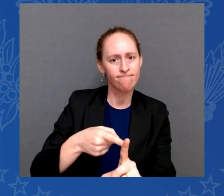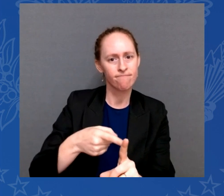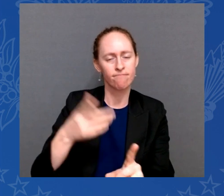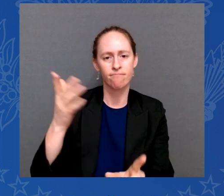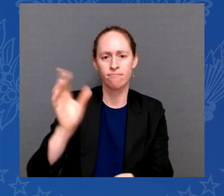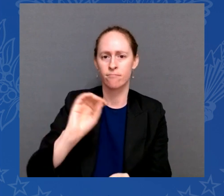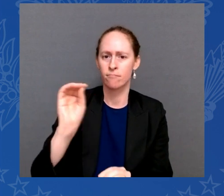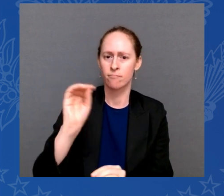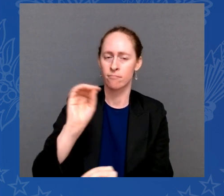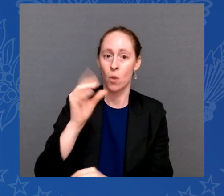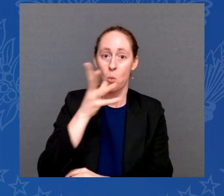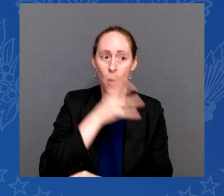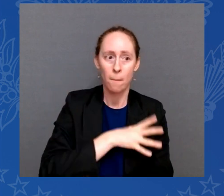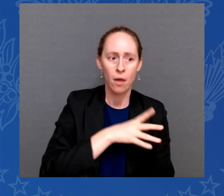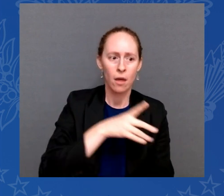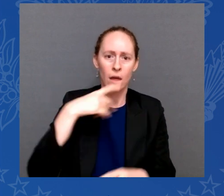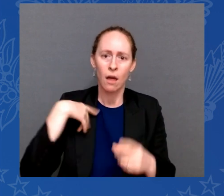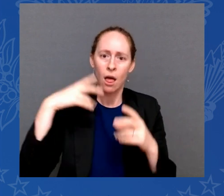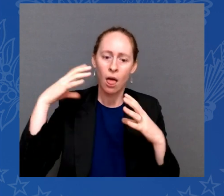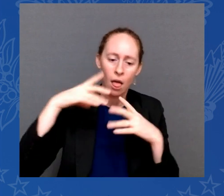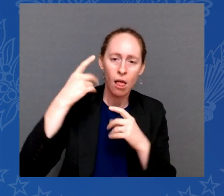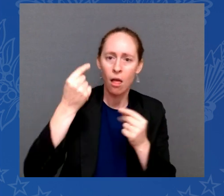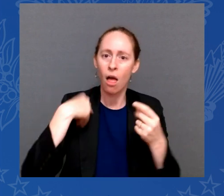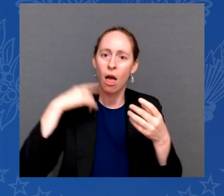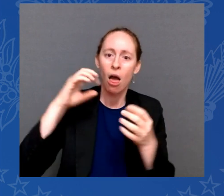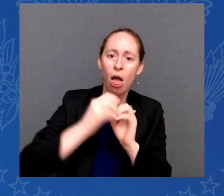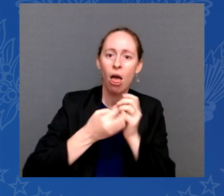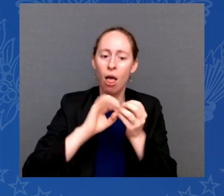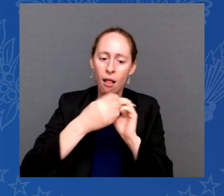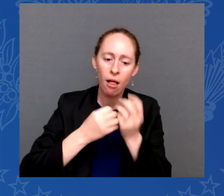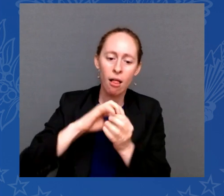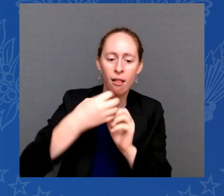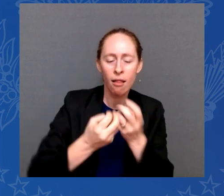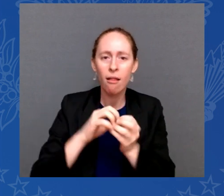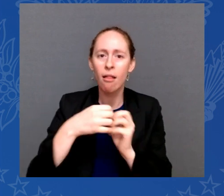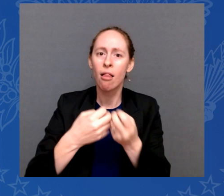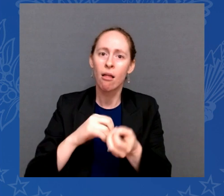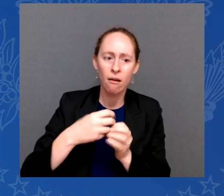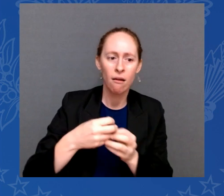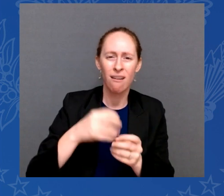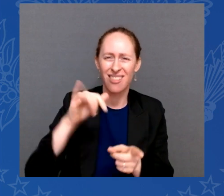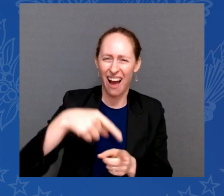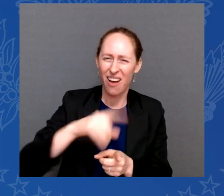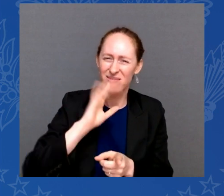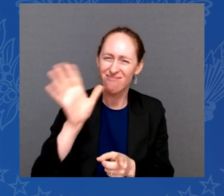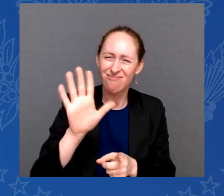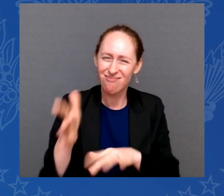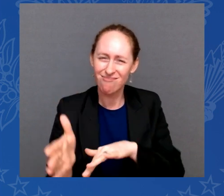The people of Kansas spoke and said this is a matter of defense